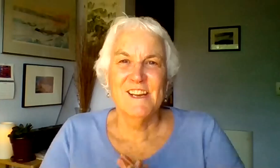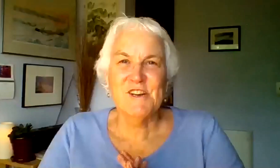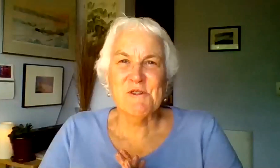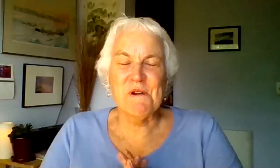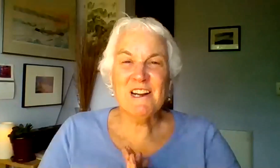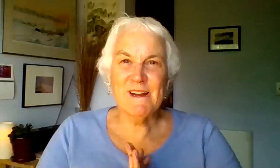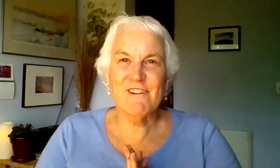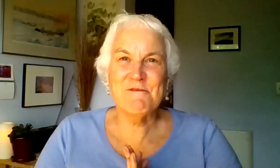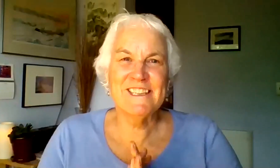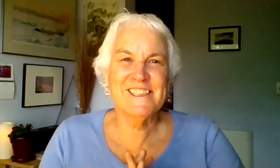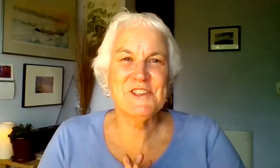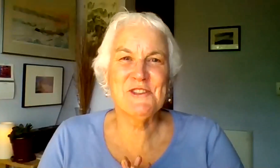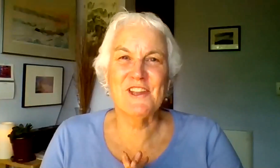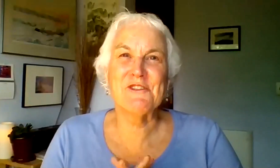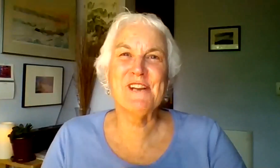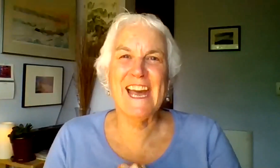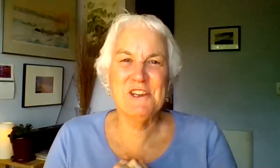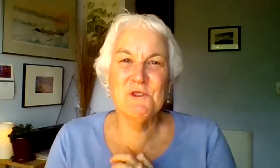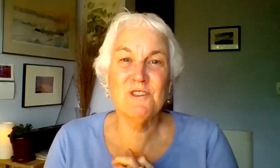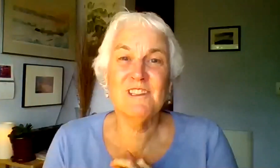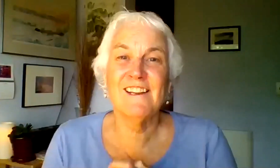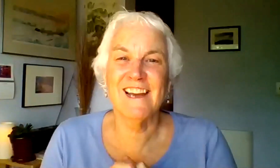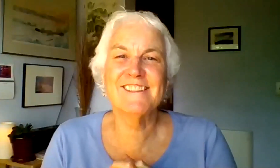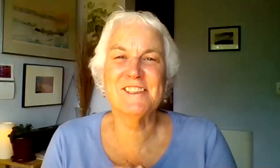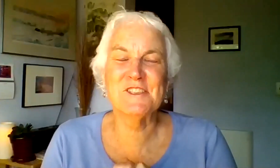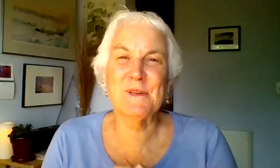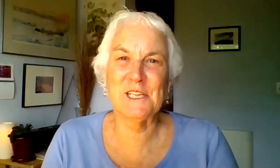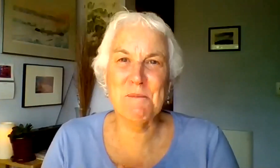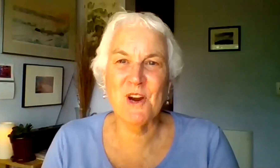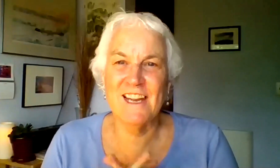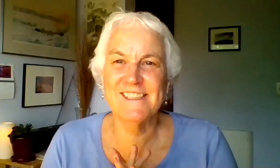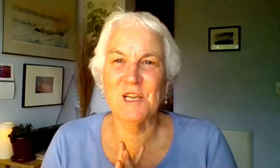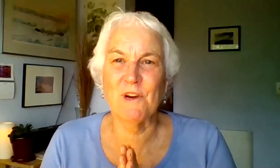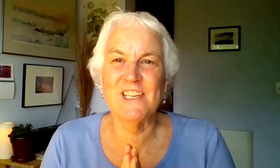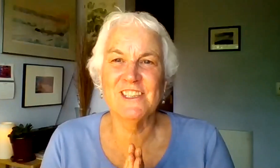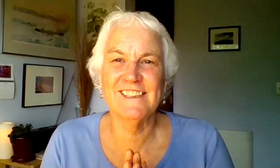30 years ago on July July is disability pride month. Welcome, everyone, to the third annual Alaska disability pride celebration.